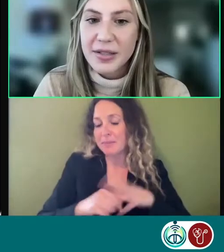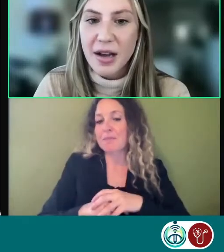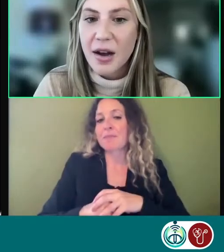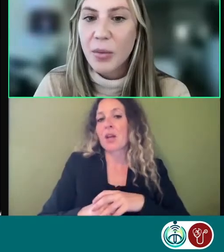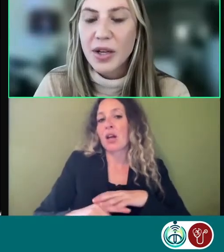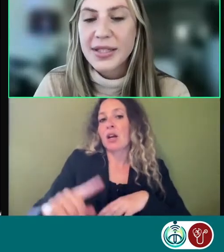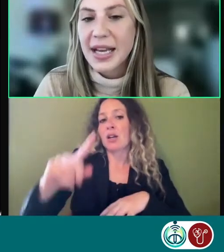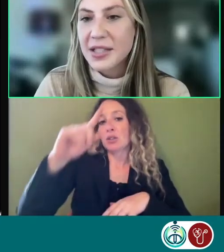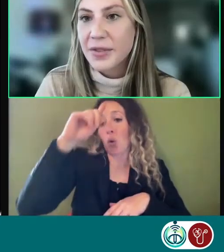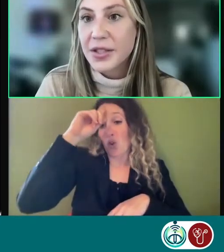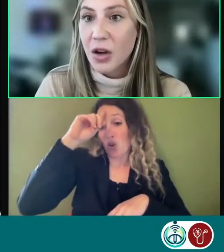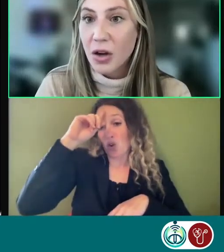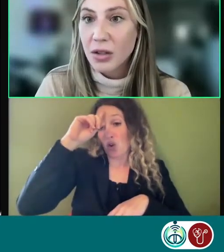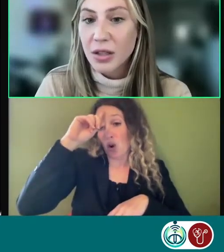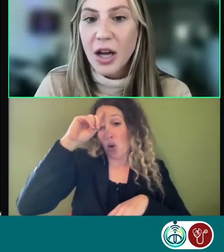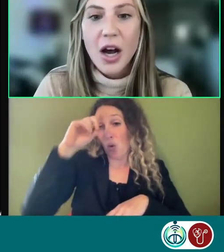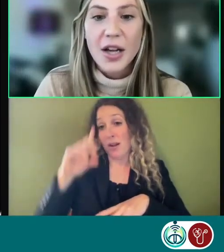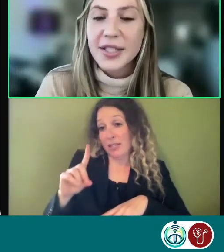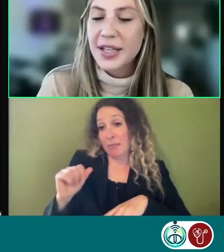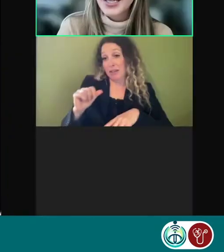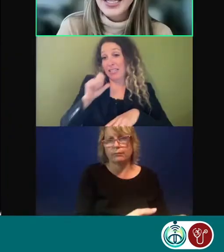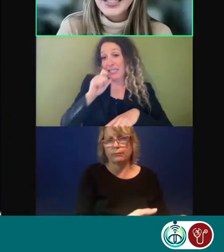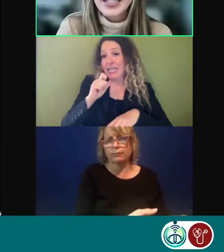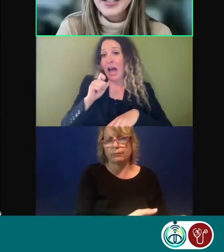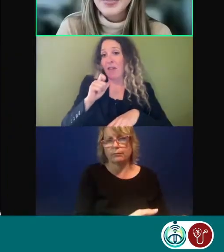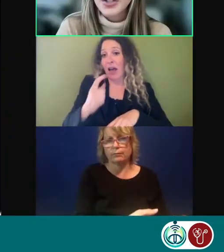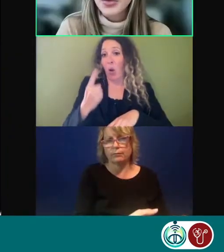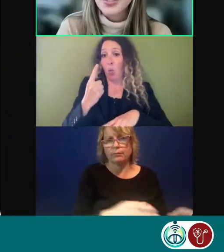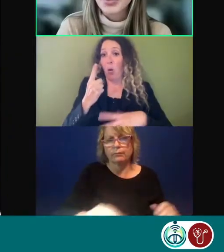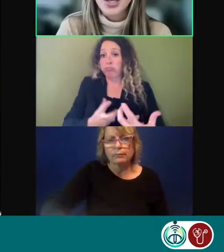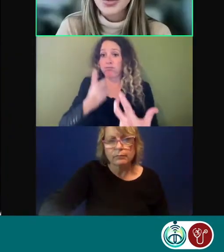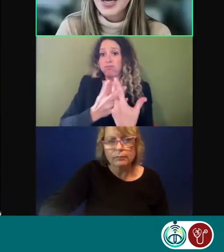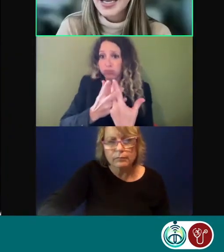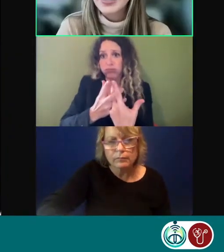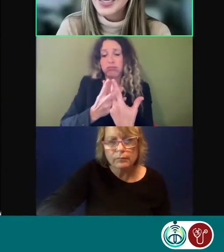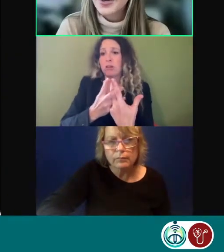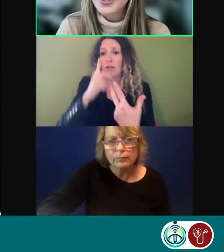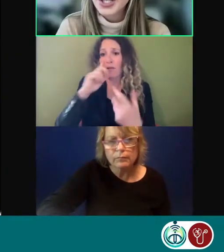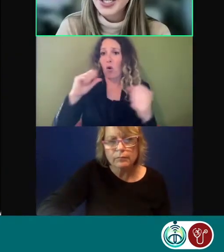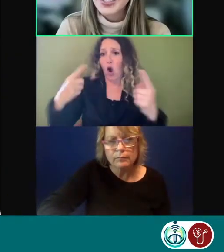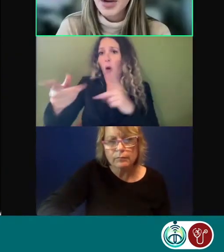is not a one size fits all. Autistic and IDD individuals belong to a highly heterogeneous